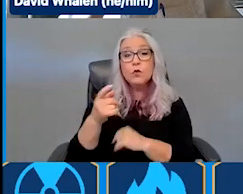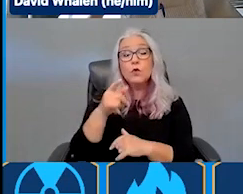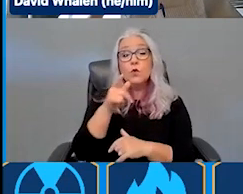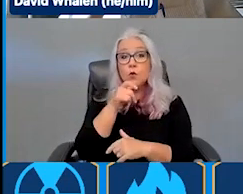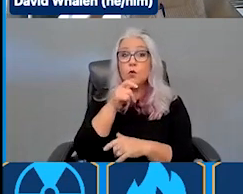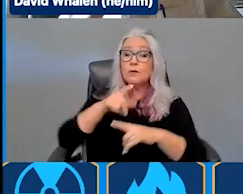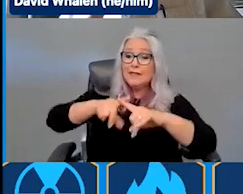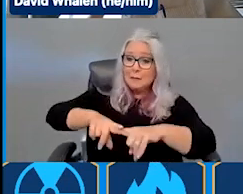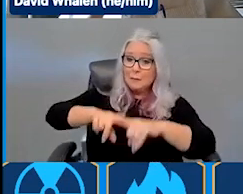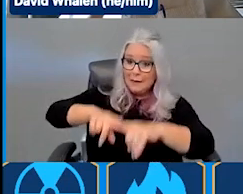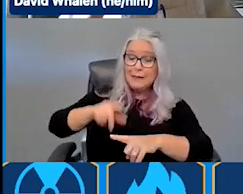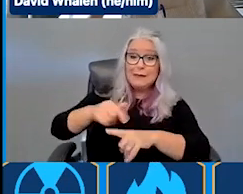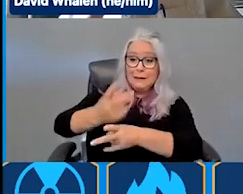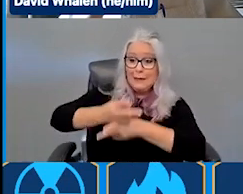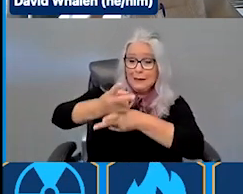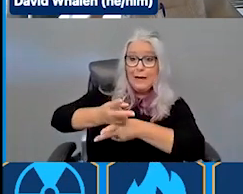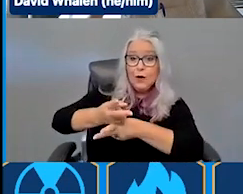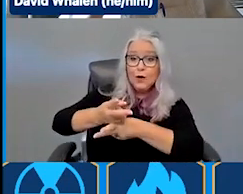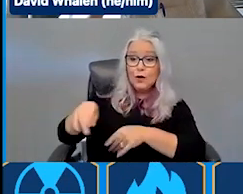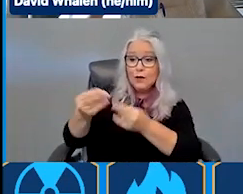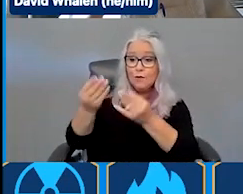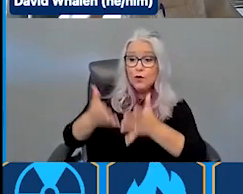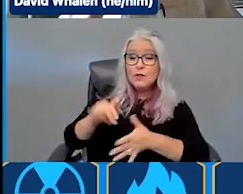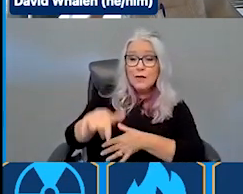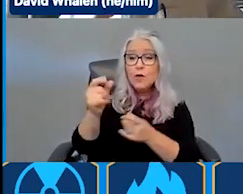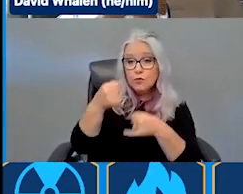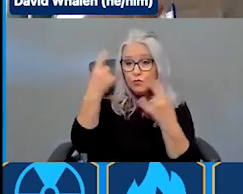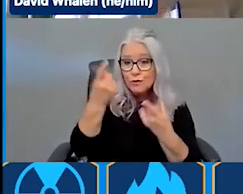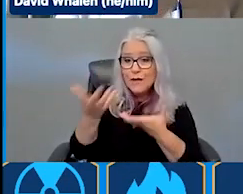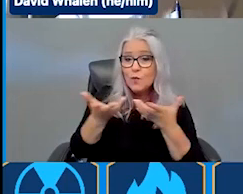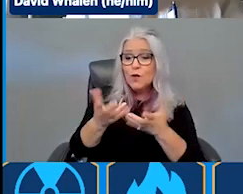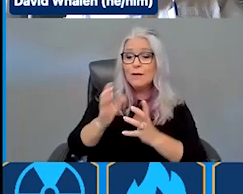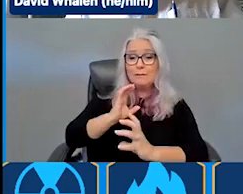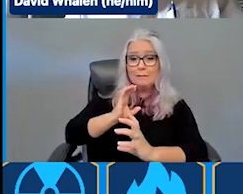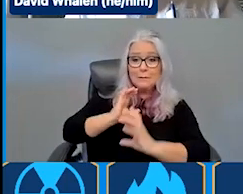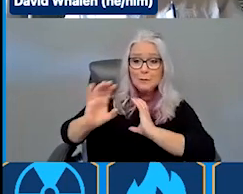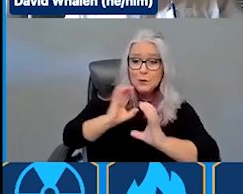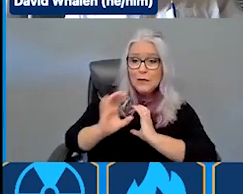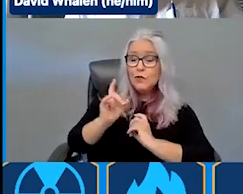caregivers who know their needs well. Who can facilitate communication. Who can advocate